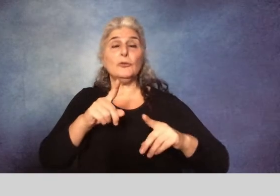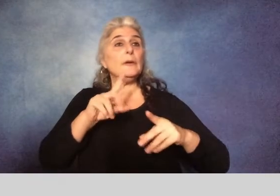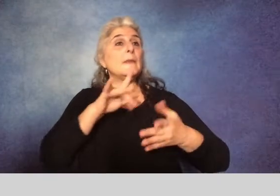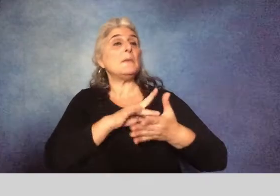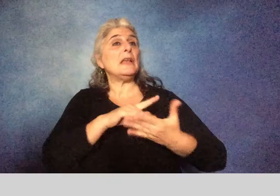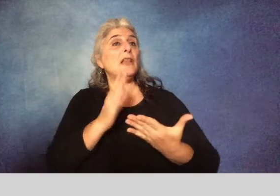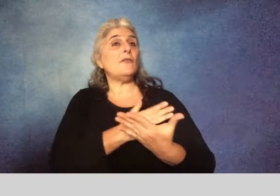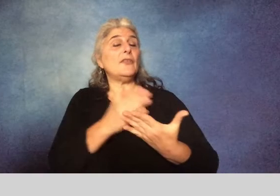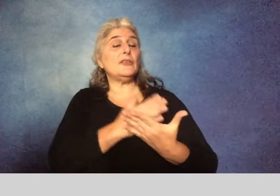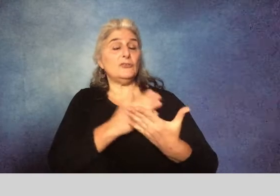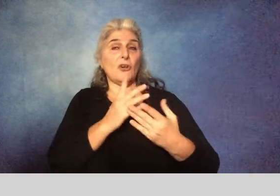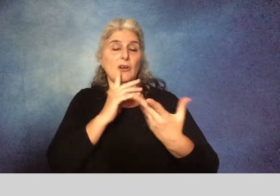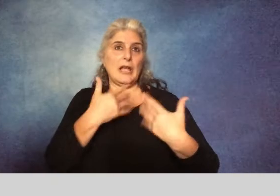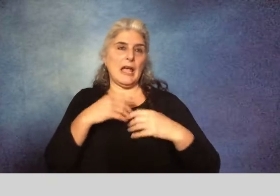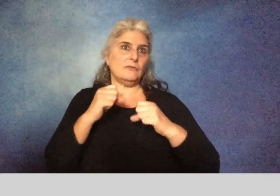that ranked very high in speechiness.